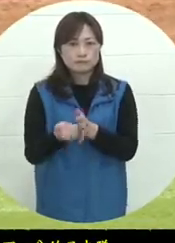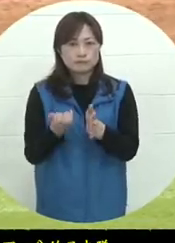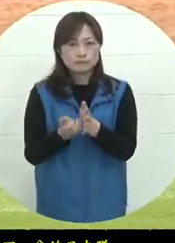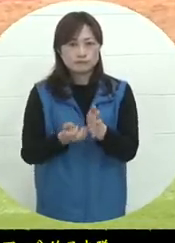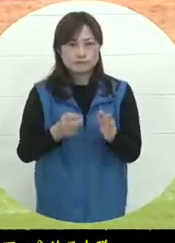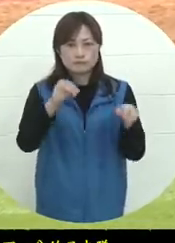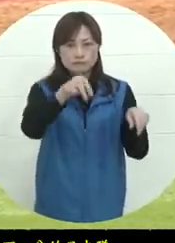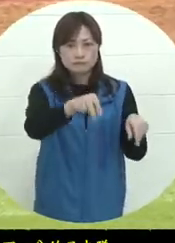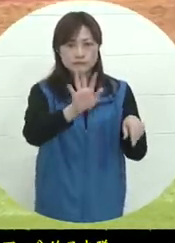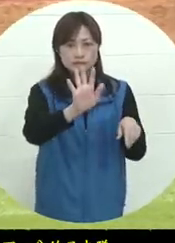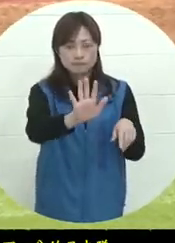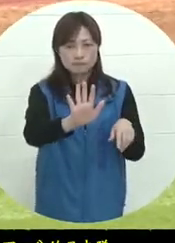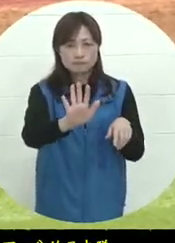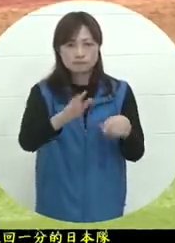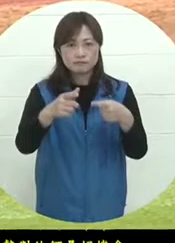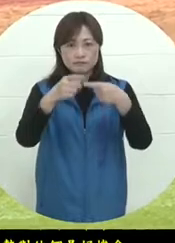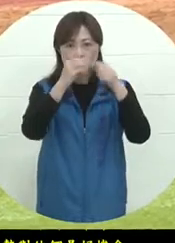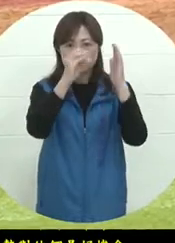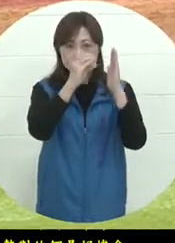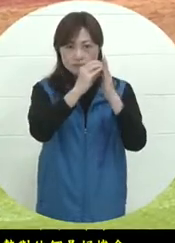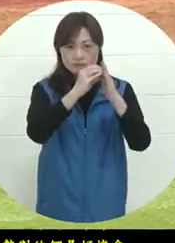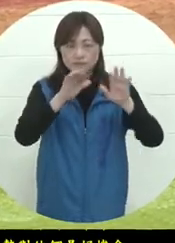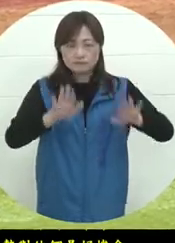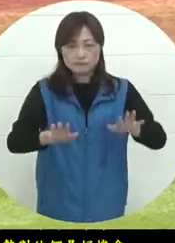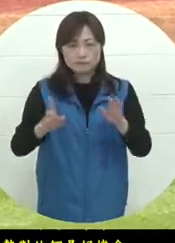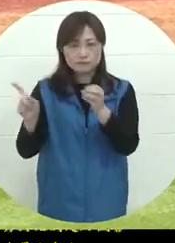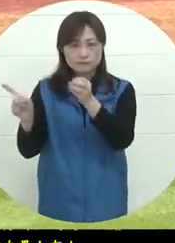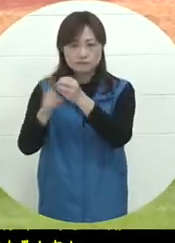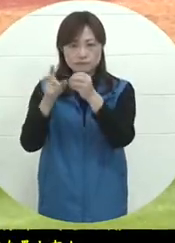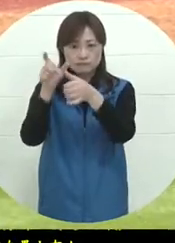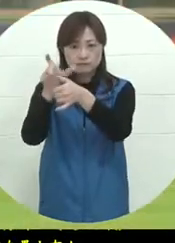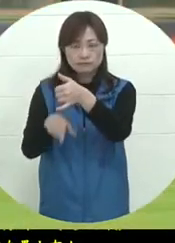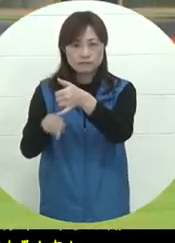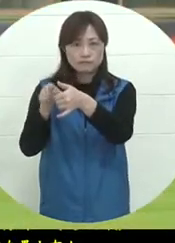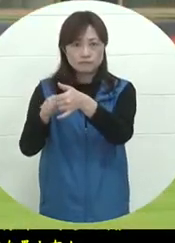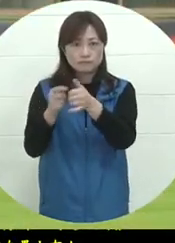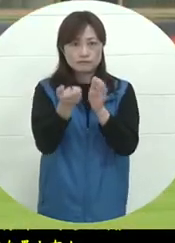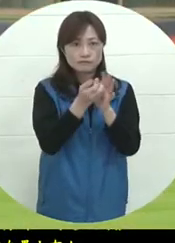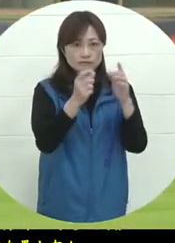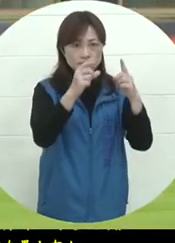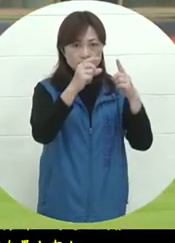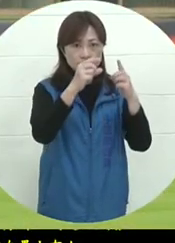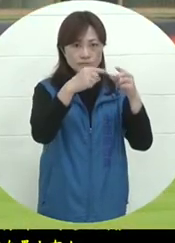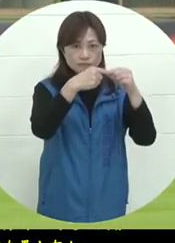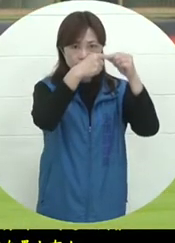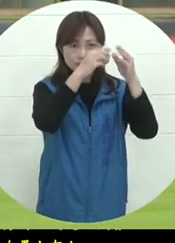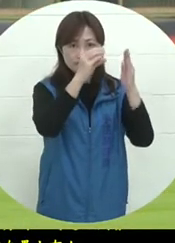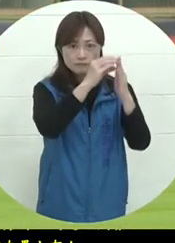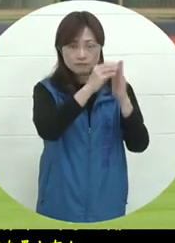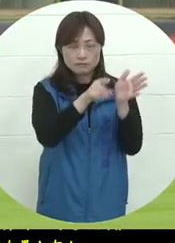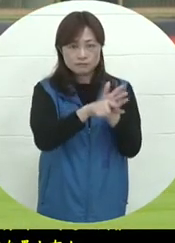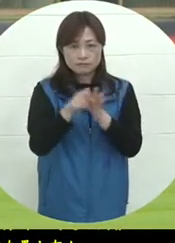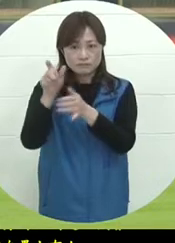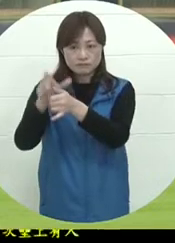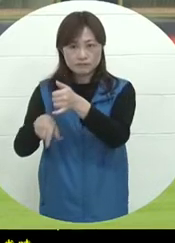in the first inning. Nowadays, batters simply designate hits and say a lot of words. Oh , there was an important hit at the